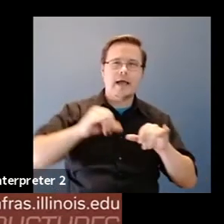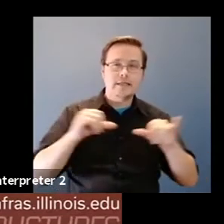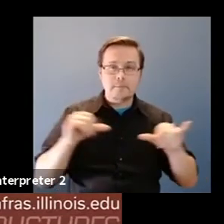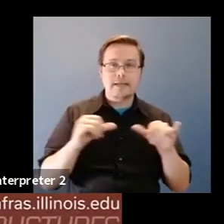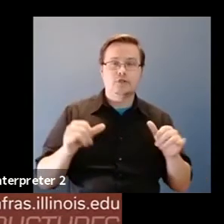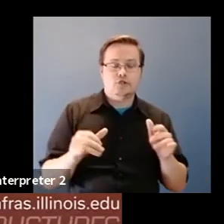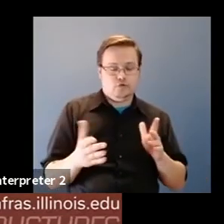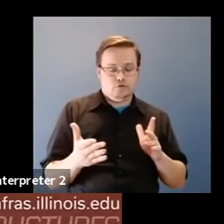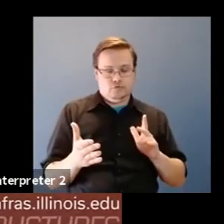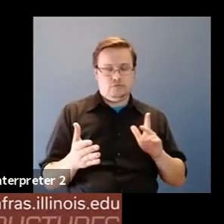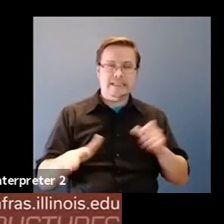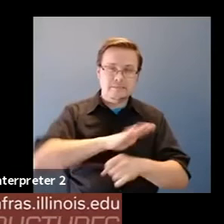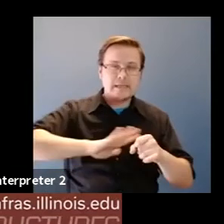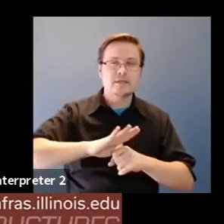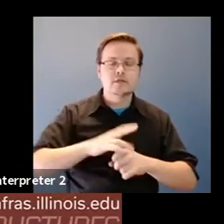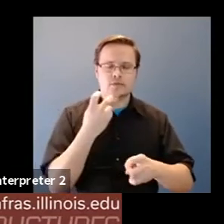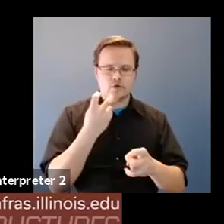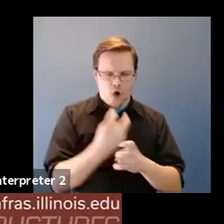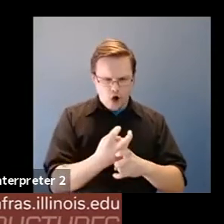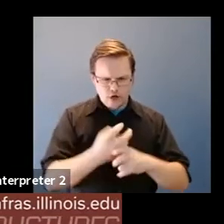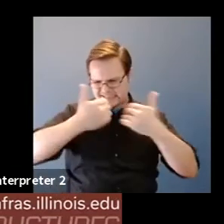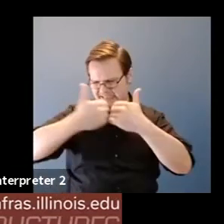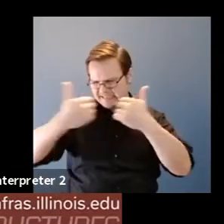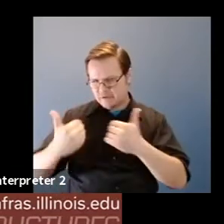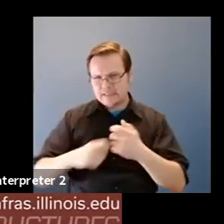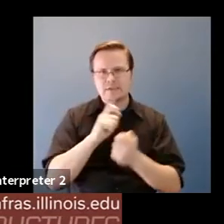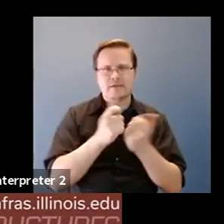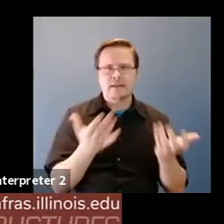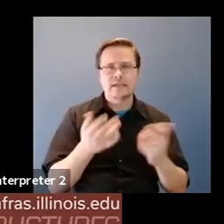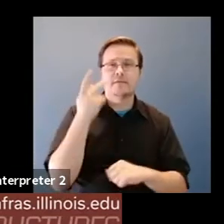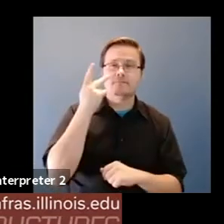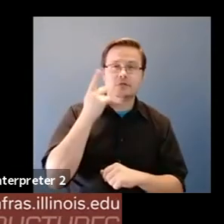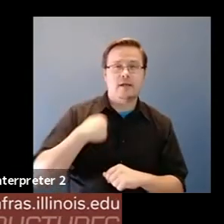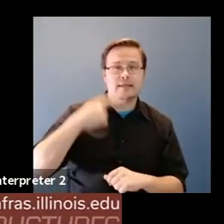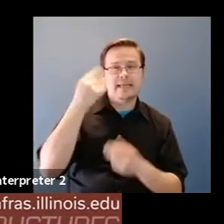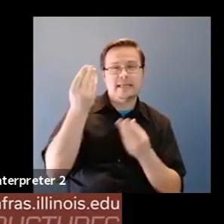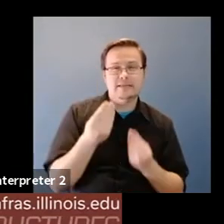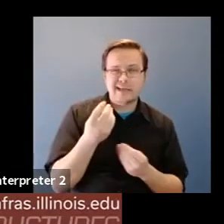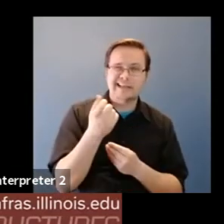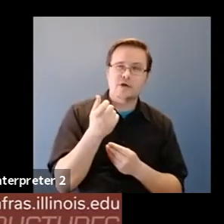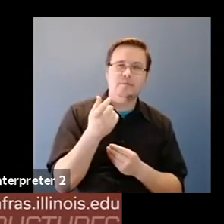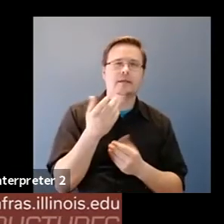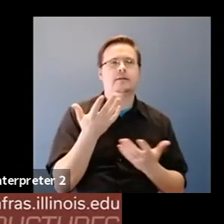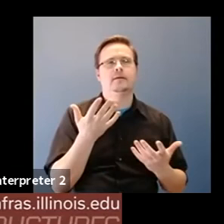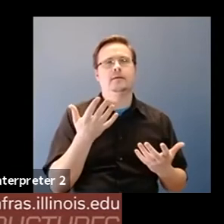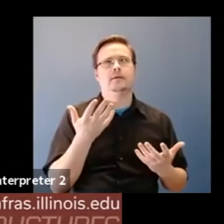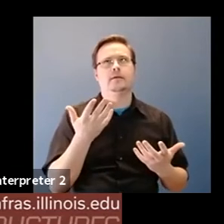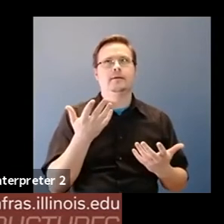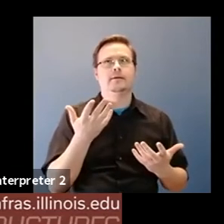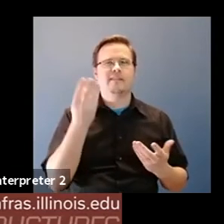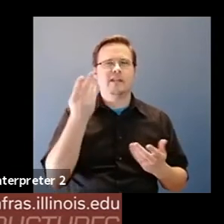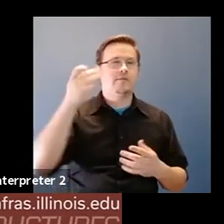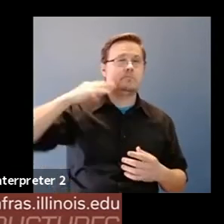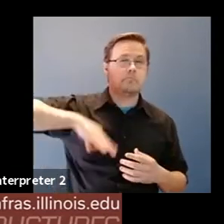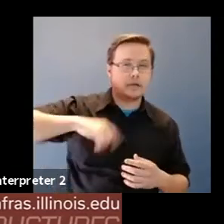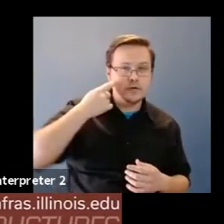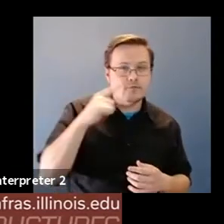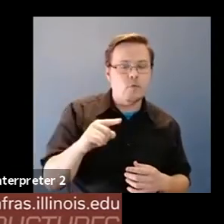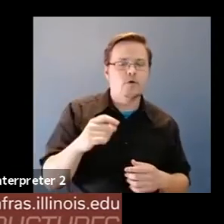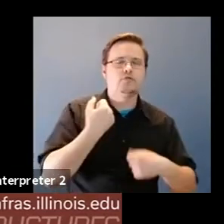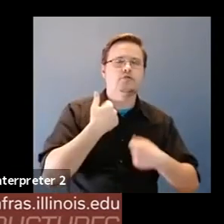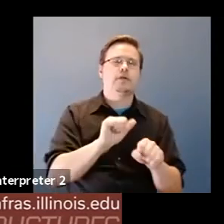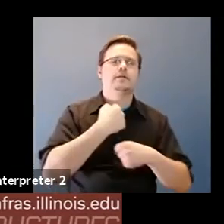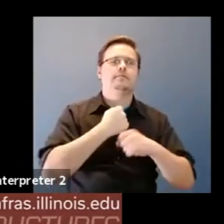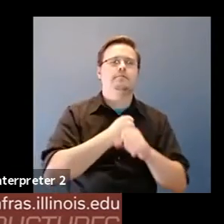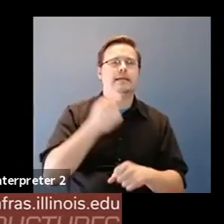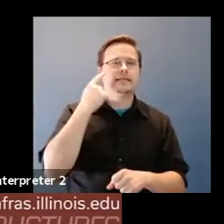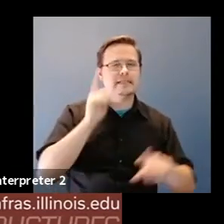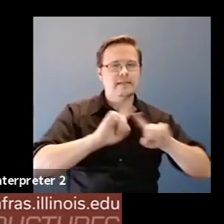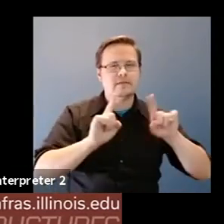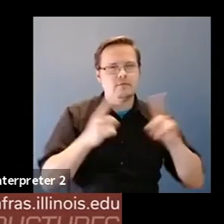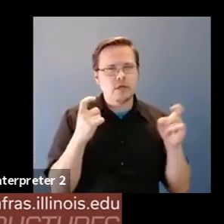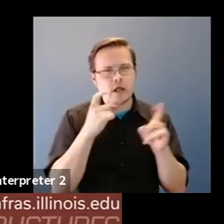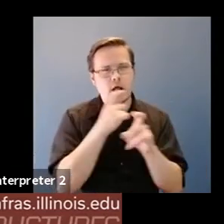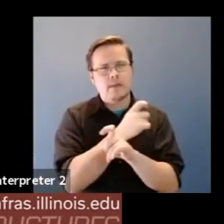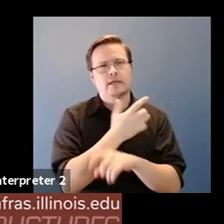Fernanda Viegas: Where it's very hard to disentangle certain things visualization I think gives us a little bit of an upper hand in trying to make sense of these very complex spaces.